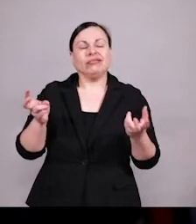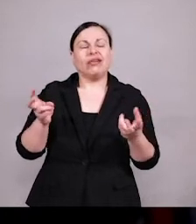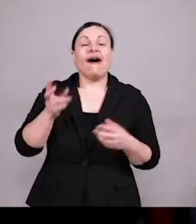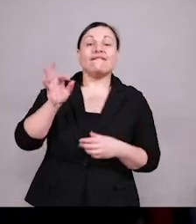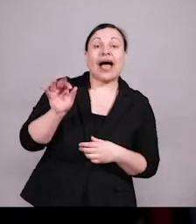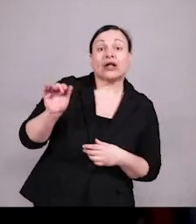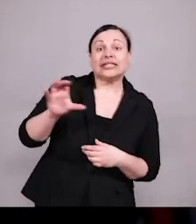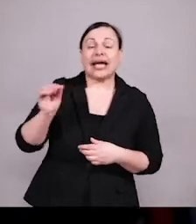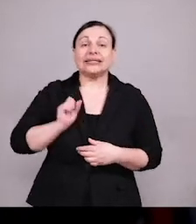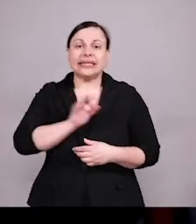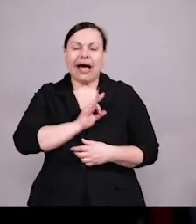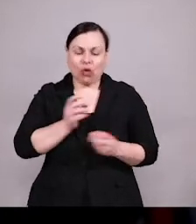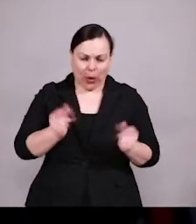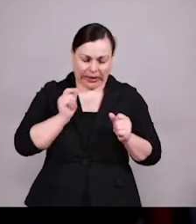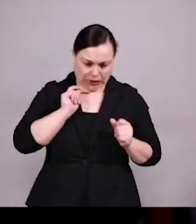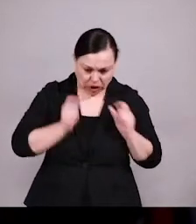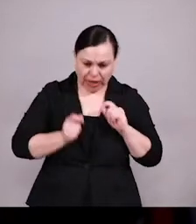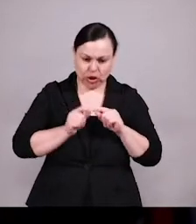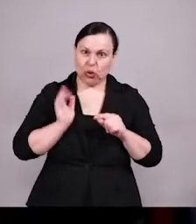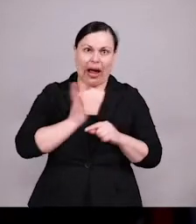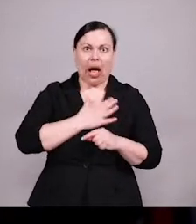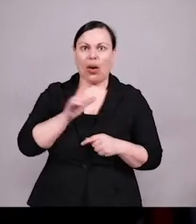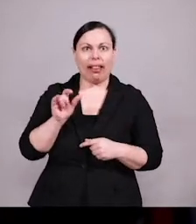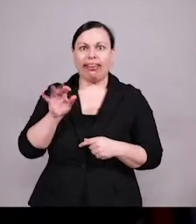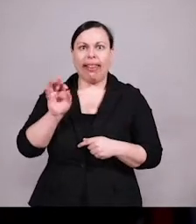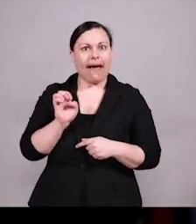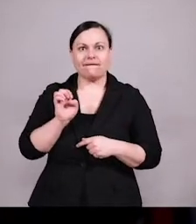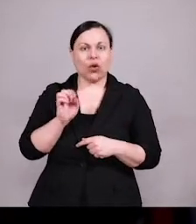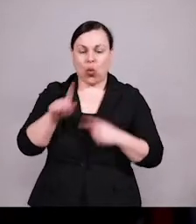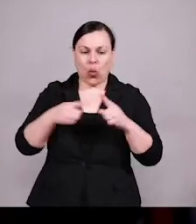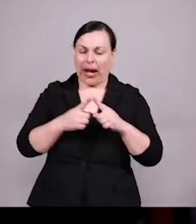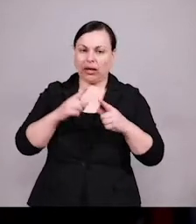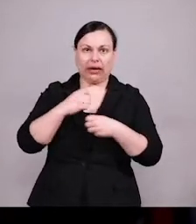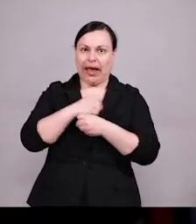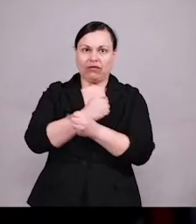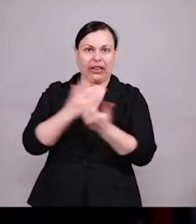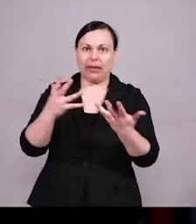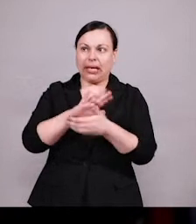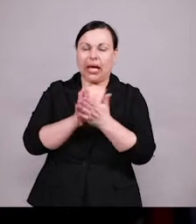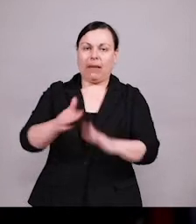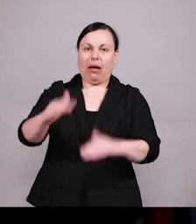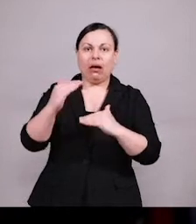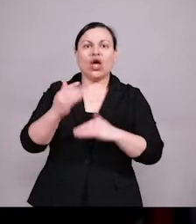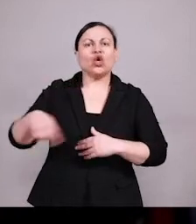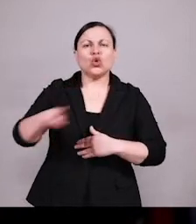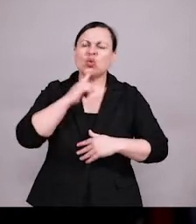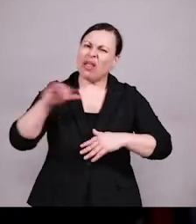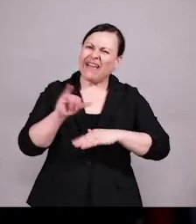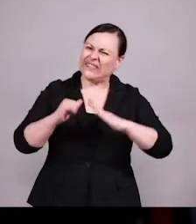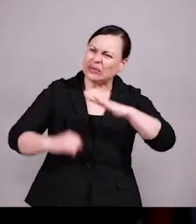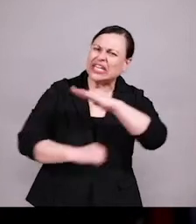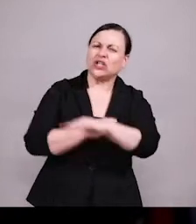quickly pivoted to life under lockdown. You are our rock, working tirelessly and creatively to ensure